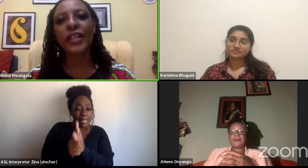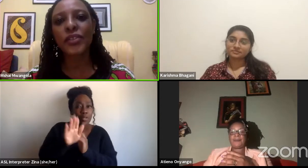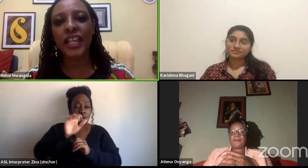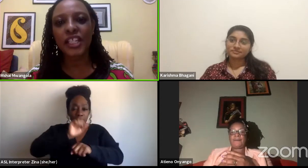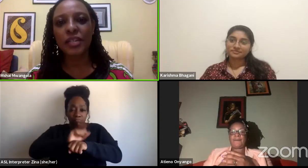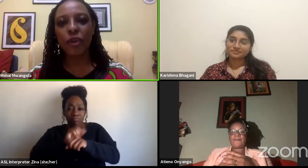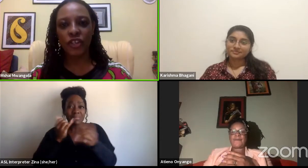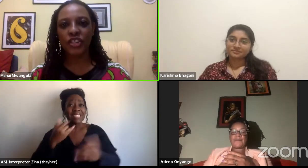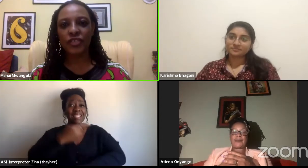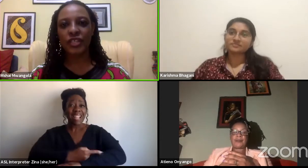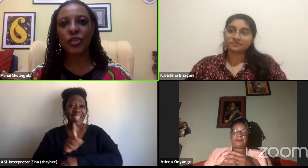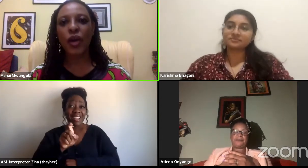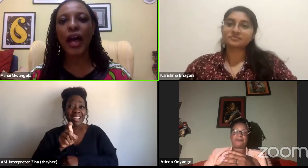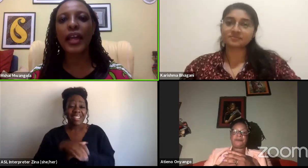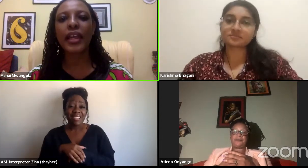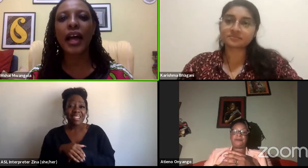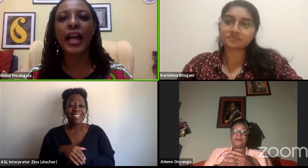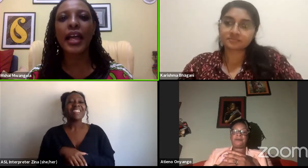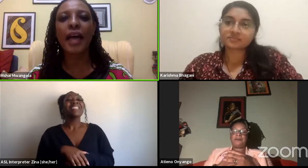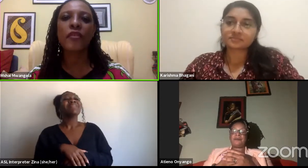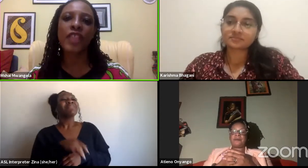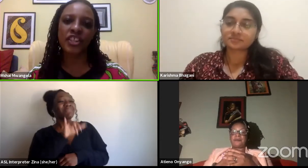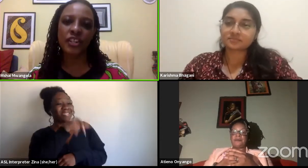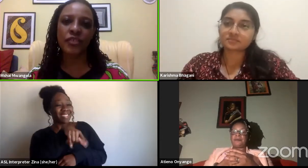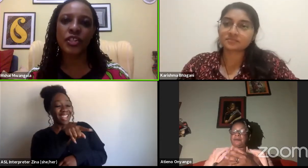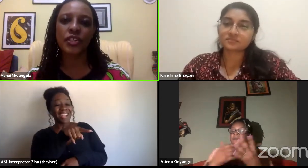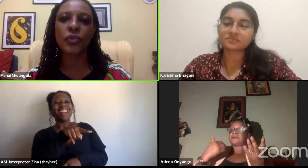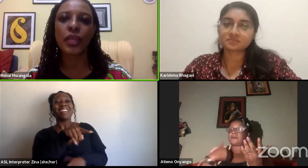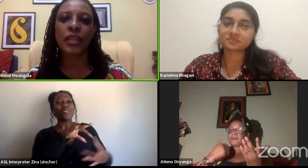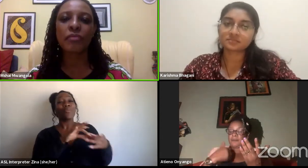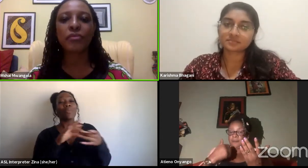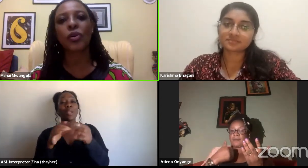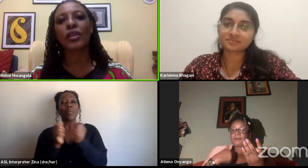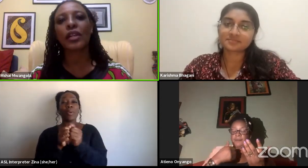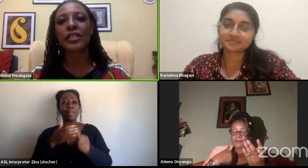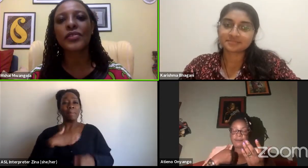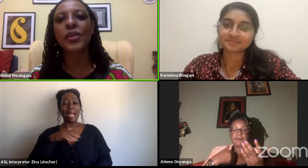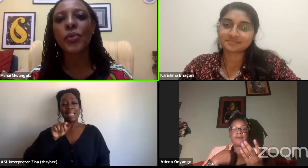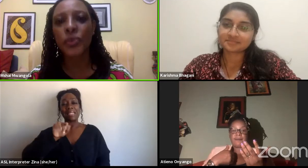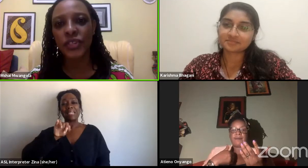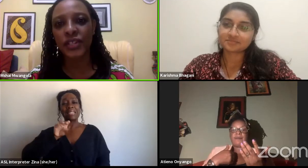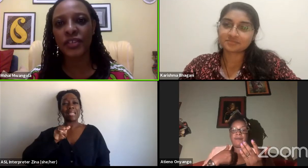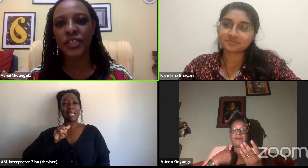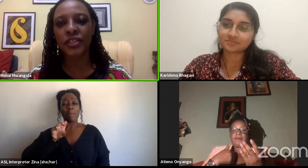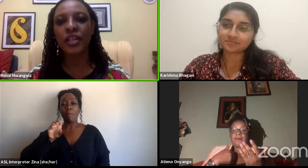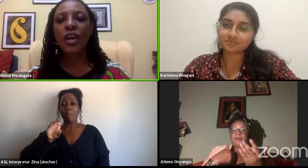So that brings me back to that term, oraturist. So I am of that generation, we called ourselves the uhuru generation